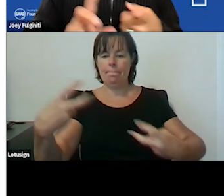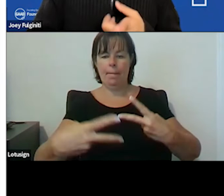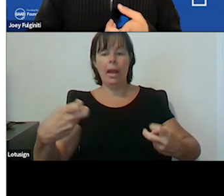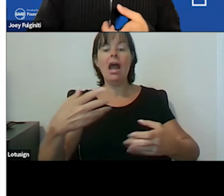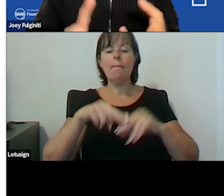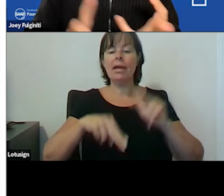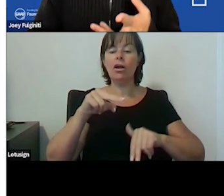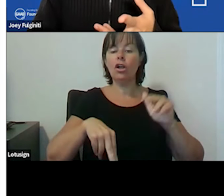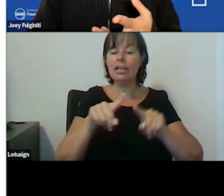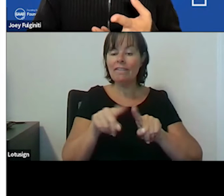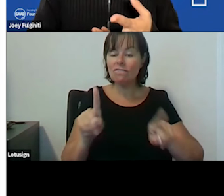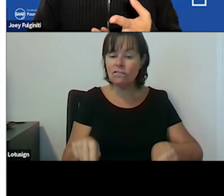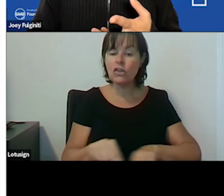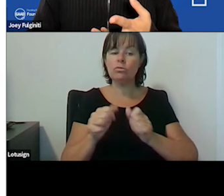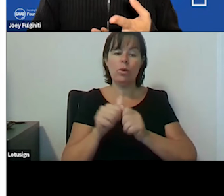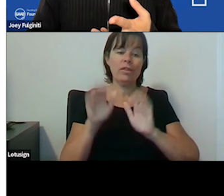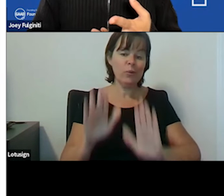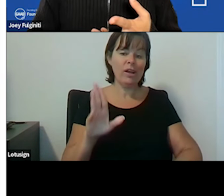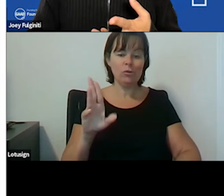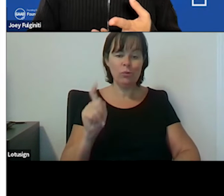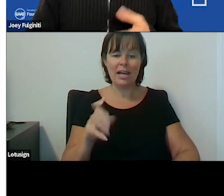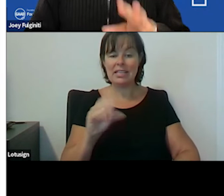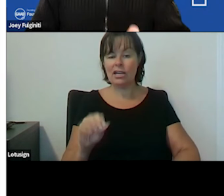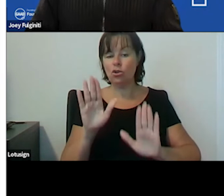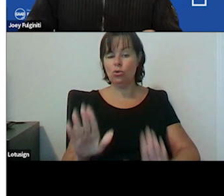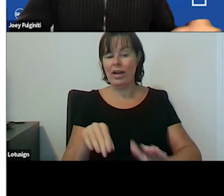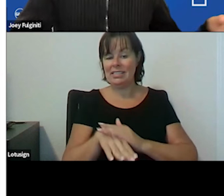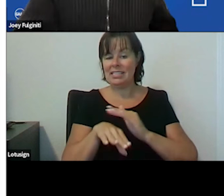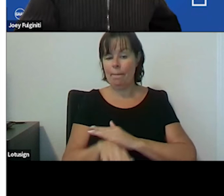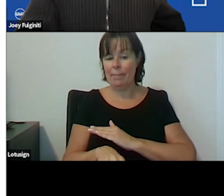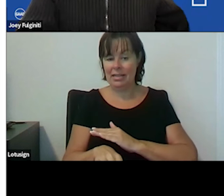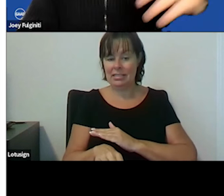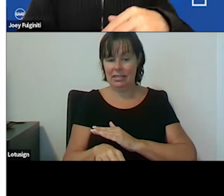great ux and great accessibility practices built in and as I said before if I get a new designer